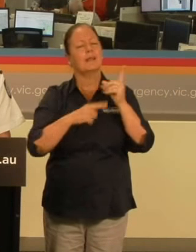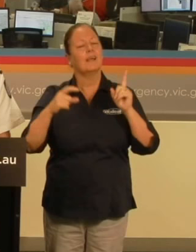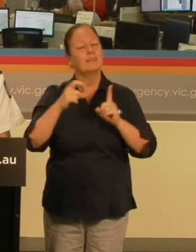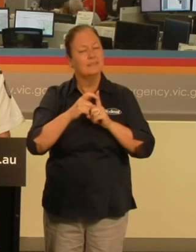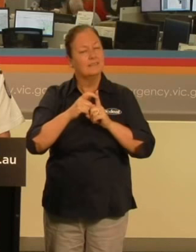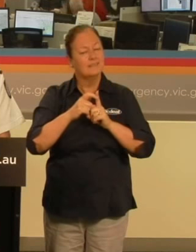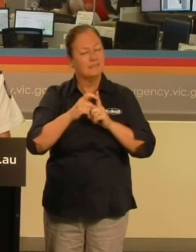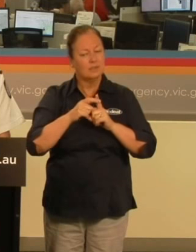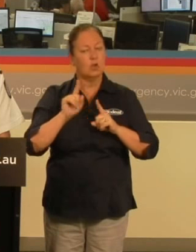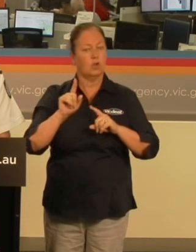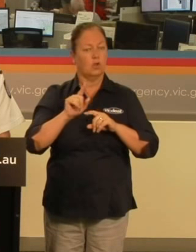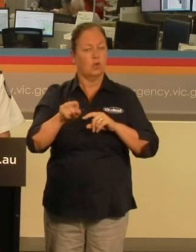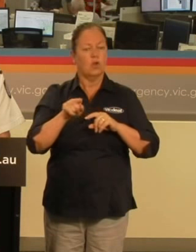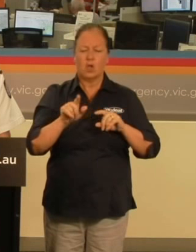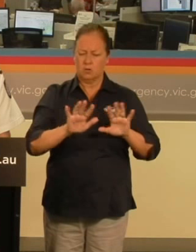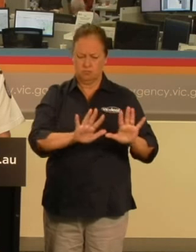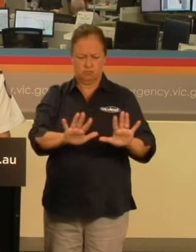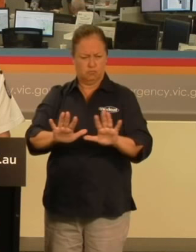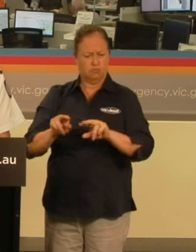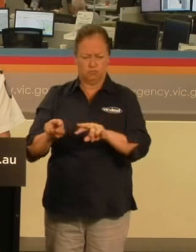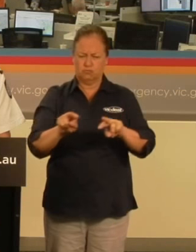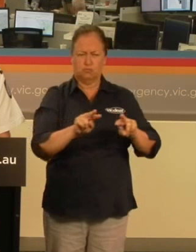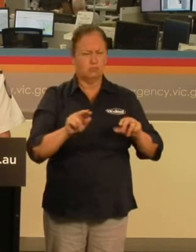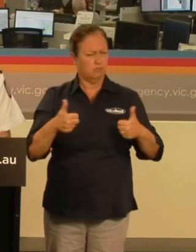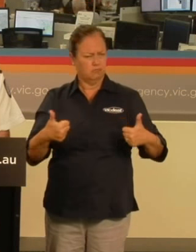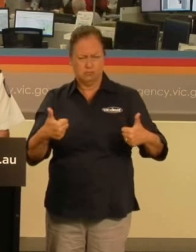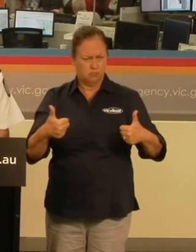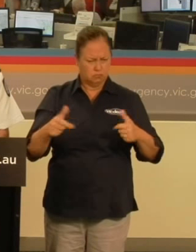in size all under control but obviously the days only early as we